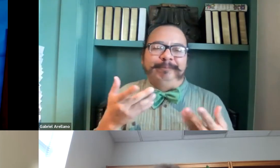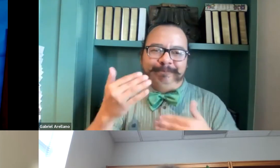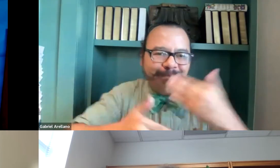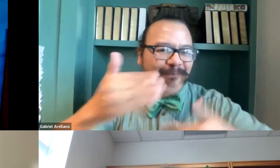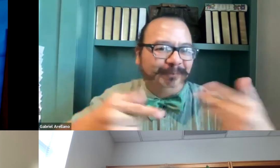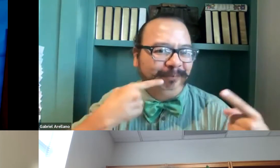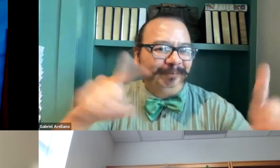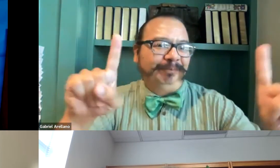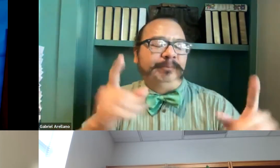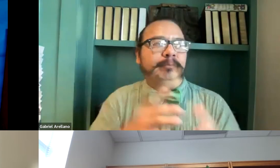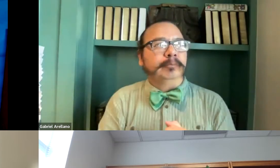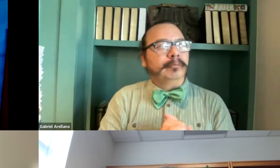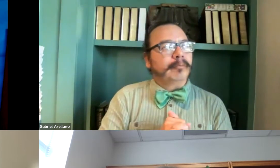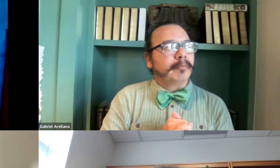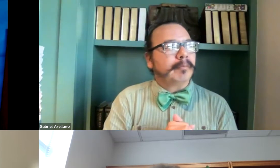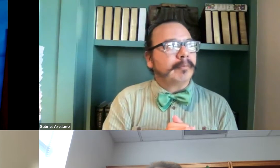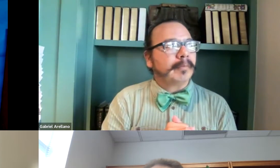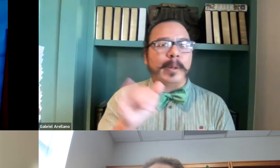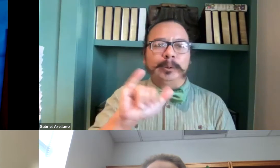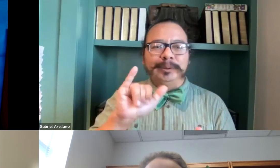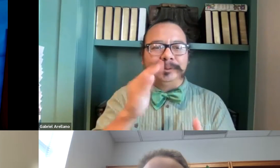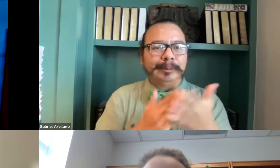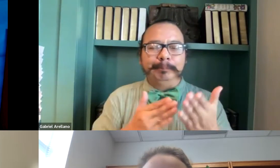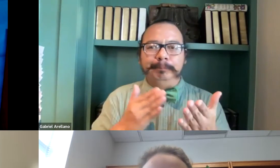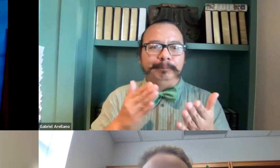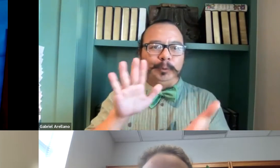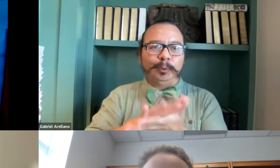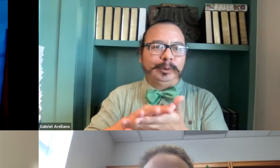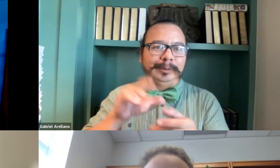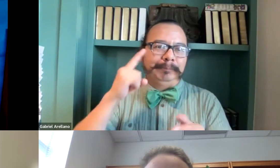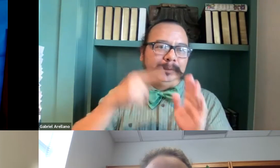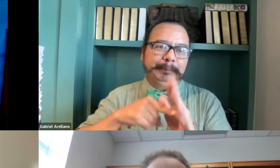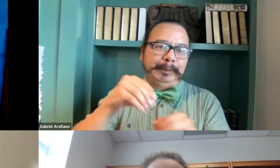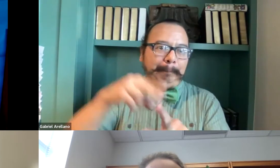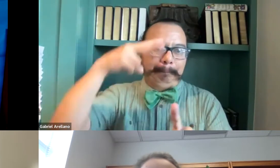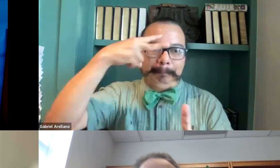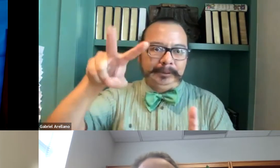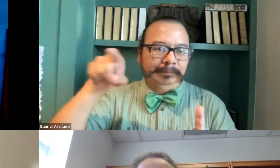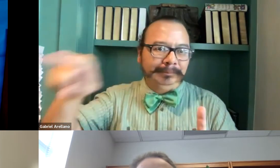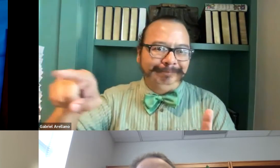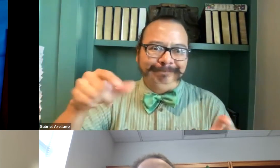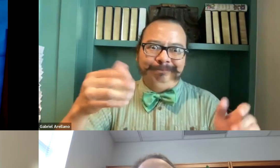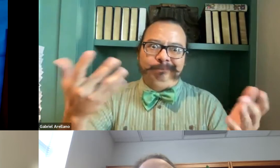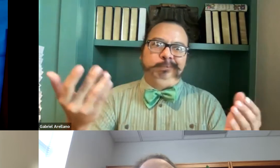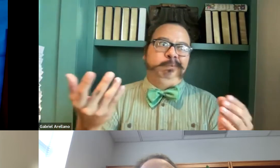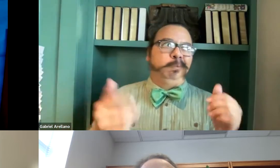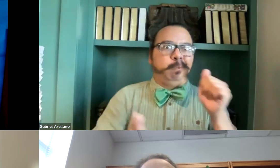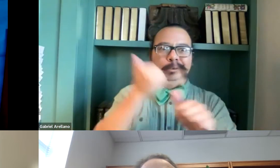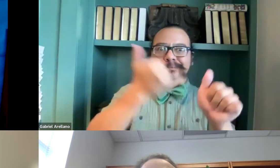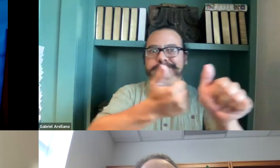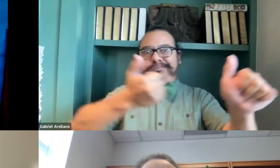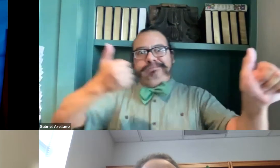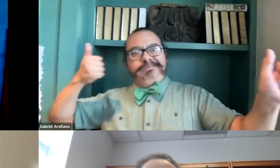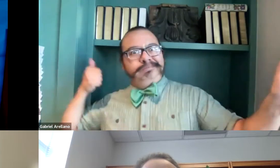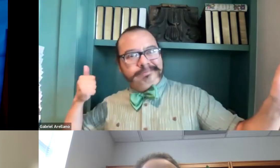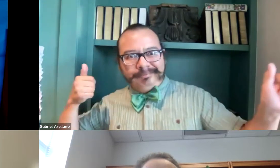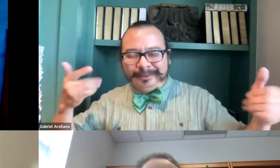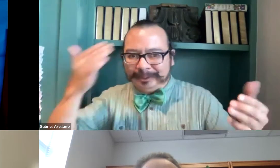Sign Language Interpreter | Paola Morales del Castillo, they: And so uh, it's passionate drives us to accomplish uh smaller goals that lead to bigger ones. In Mexico, for example,